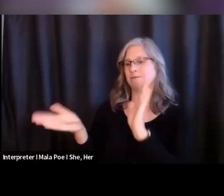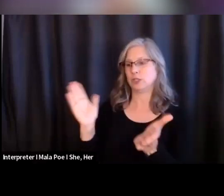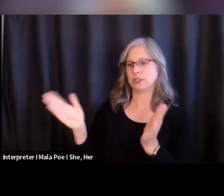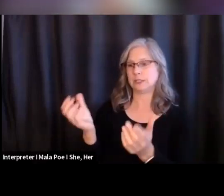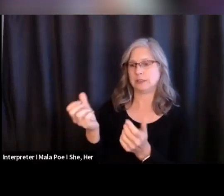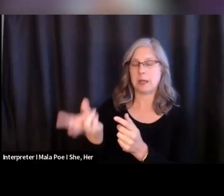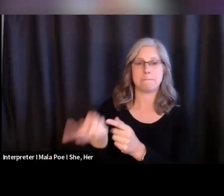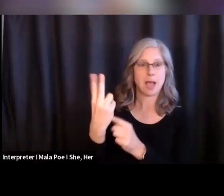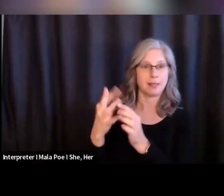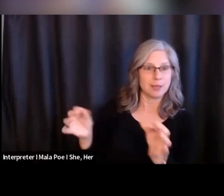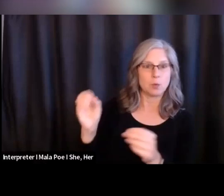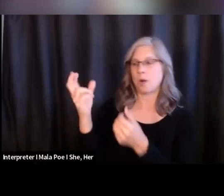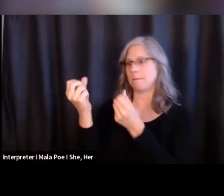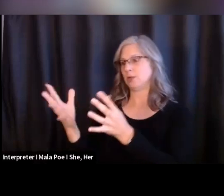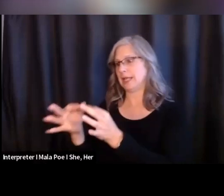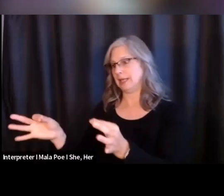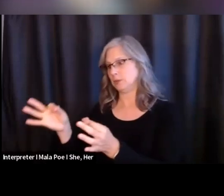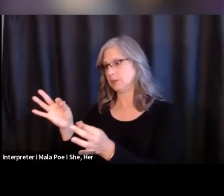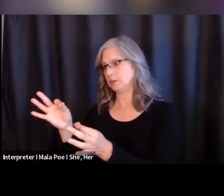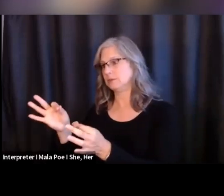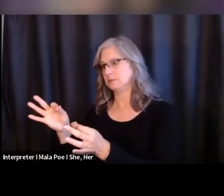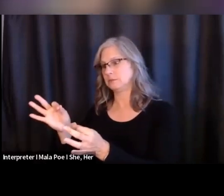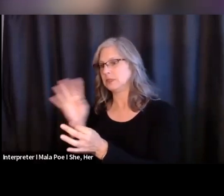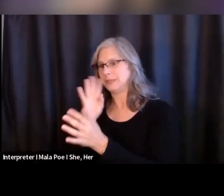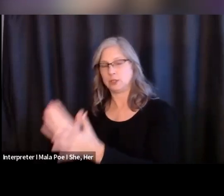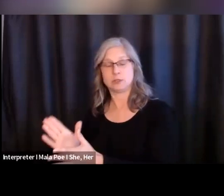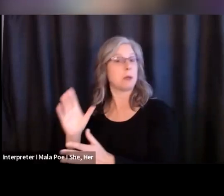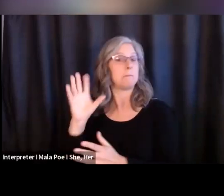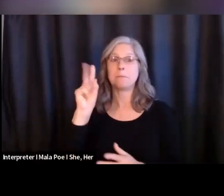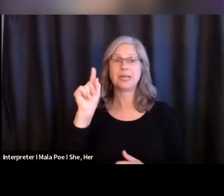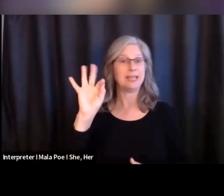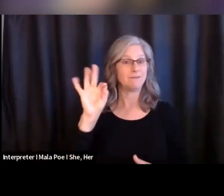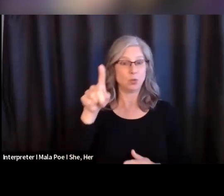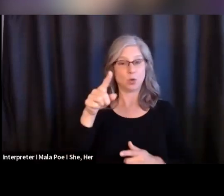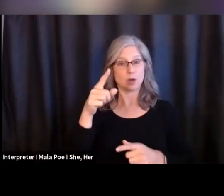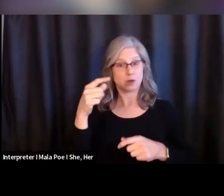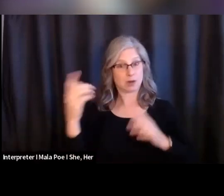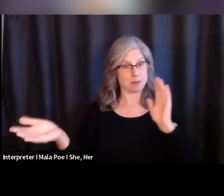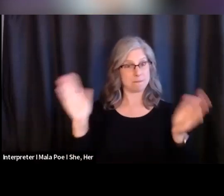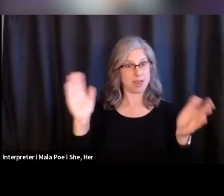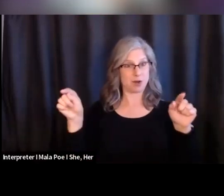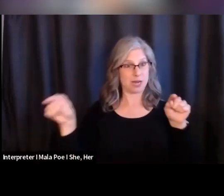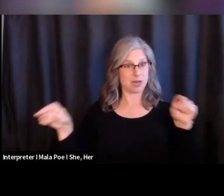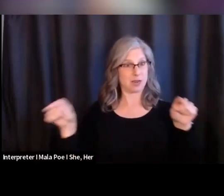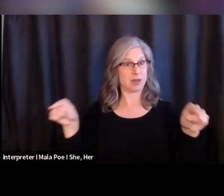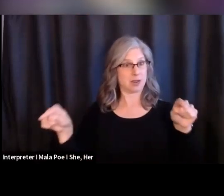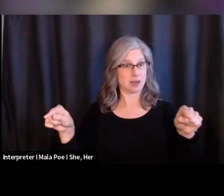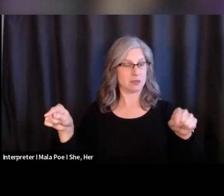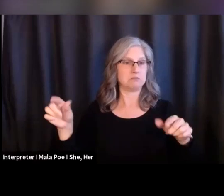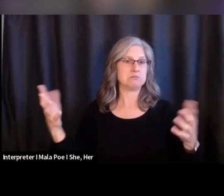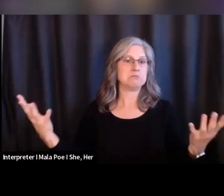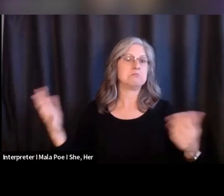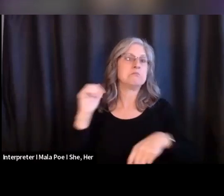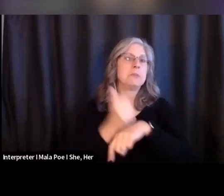But if you are going to create, if you're going to make comparisons on the basis of people's language proficiency